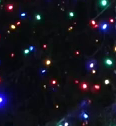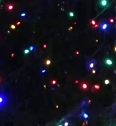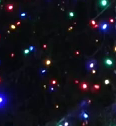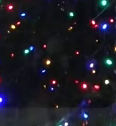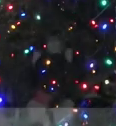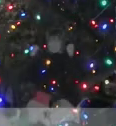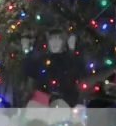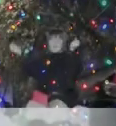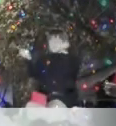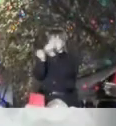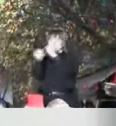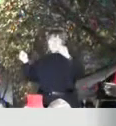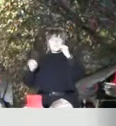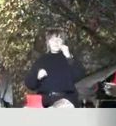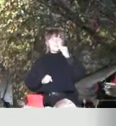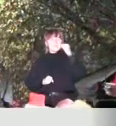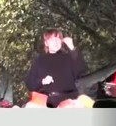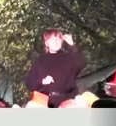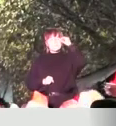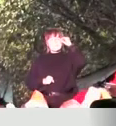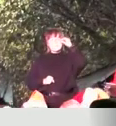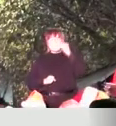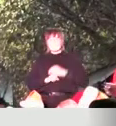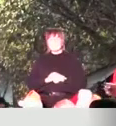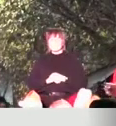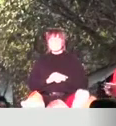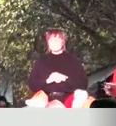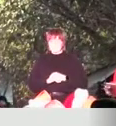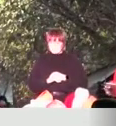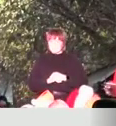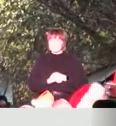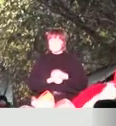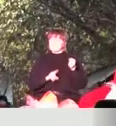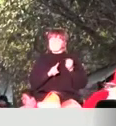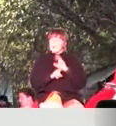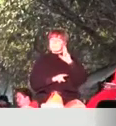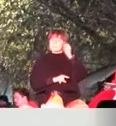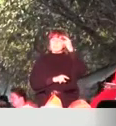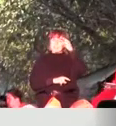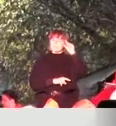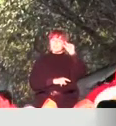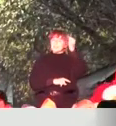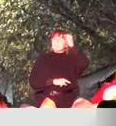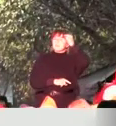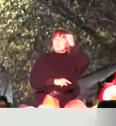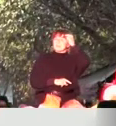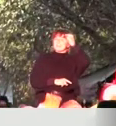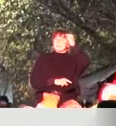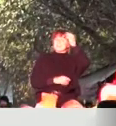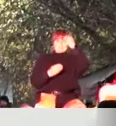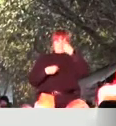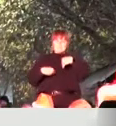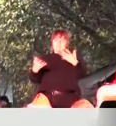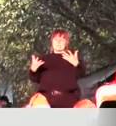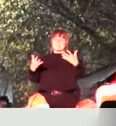PARTNERSHIP. PLEASE DRIVE SAFELY AS YOU FIND YOUR WAY HOME. AND